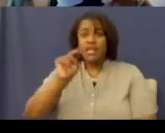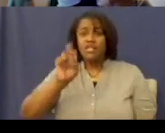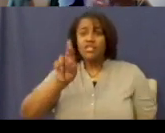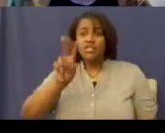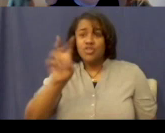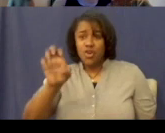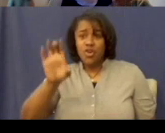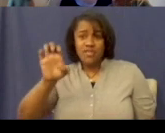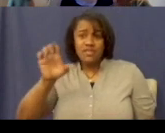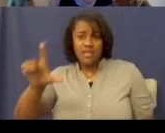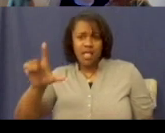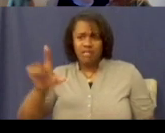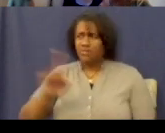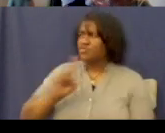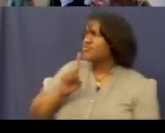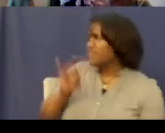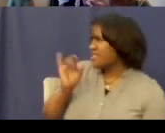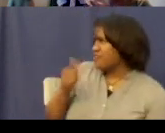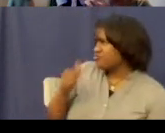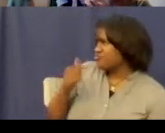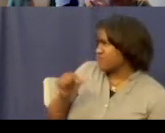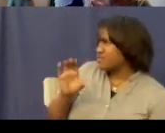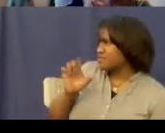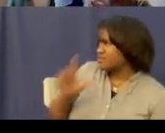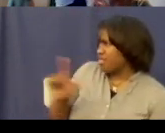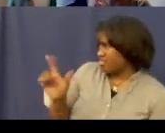That little green cell on the left made all that myelin?